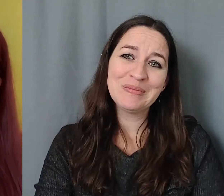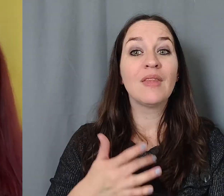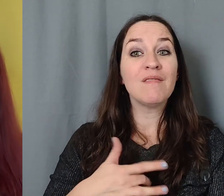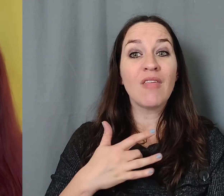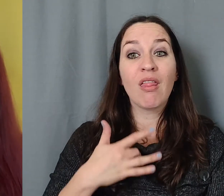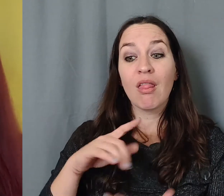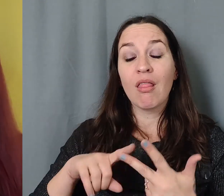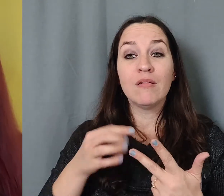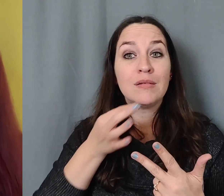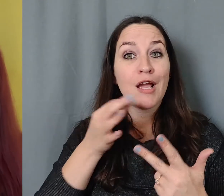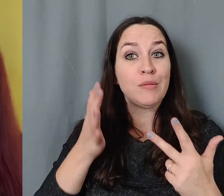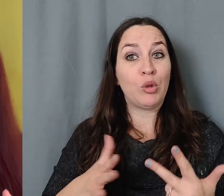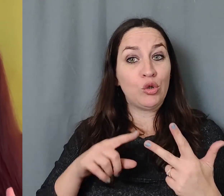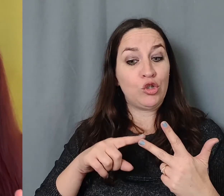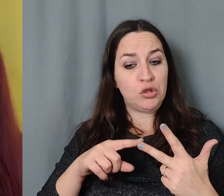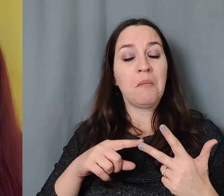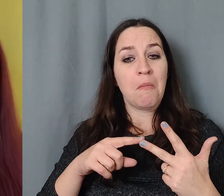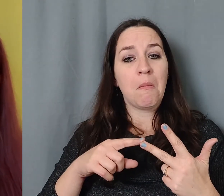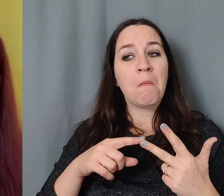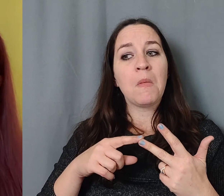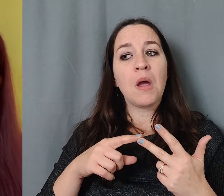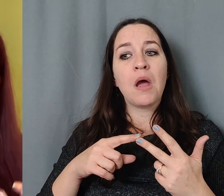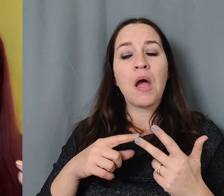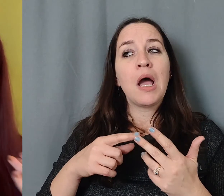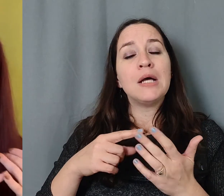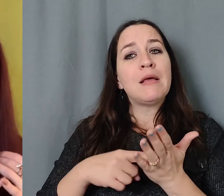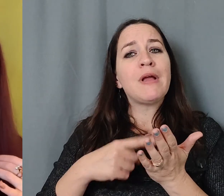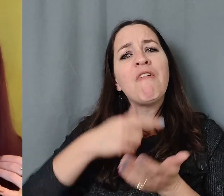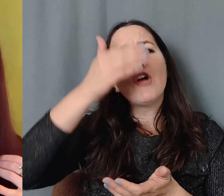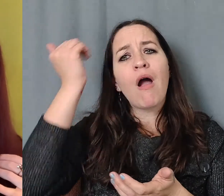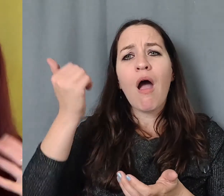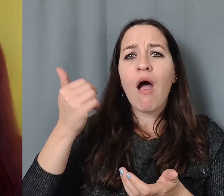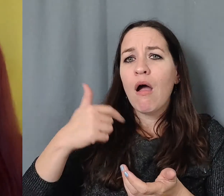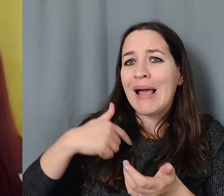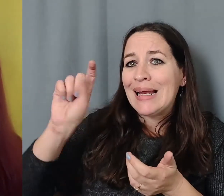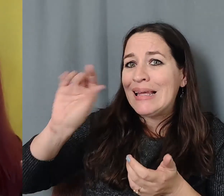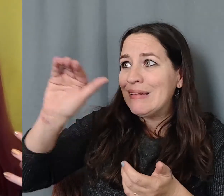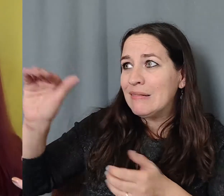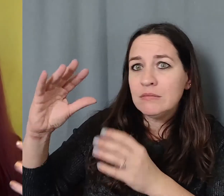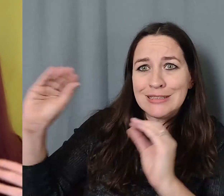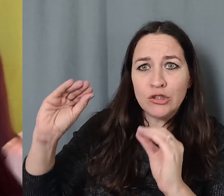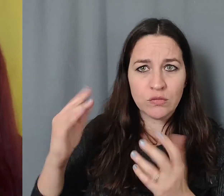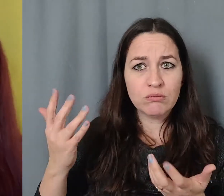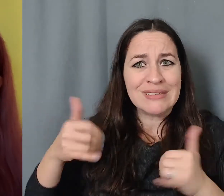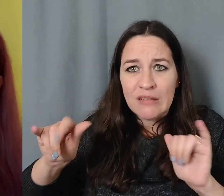And I also think it's a little bit difficult when you're in the expert stages to recognize when you could use some coaching or some teaching and to find those